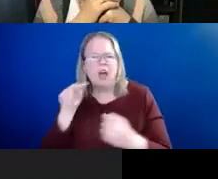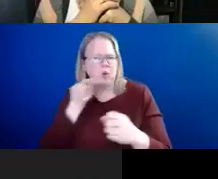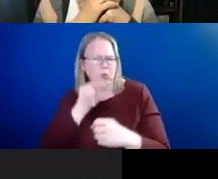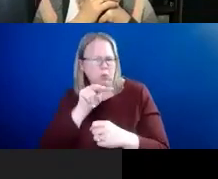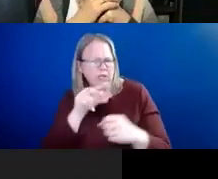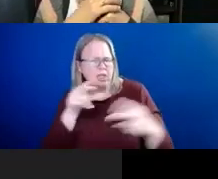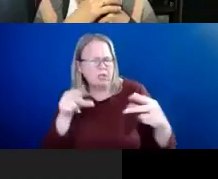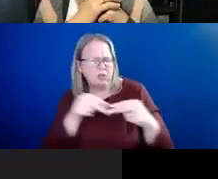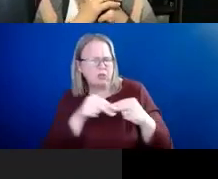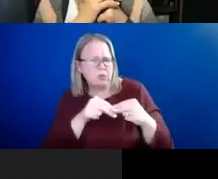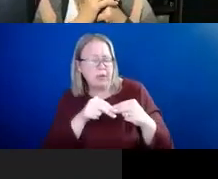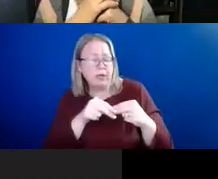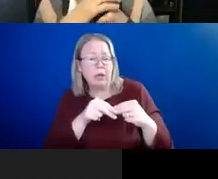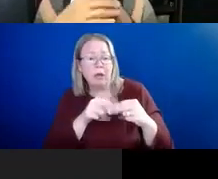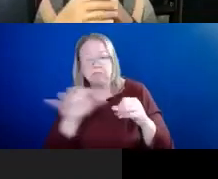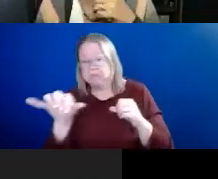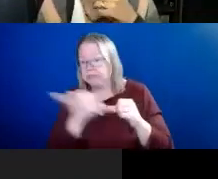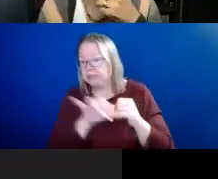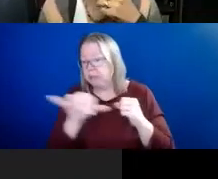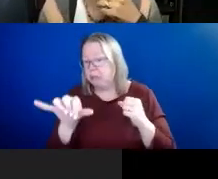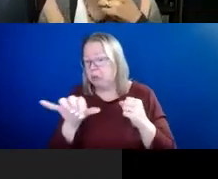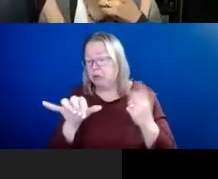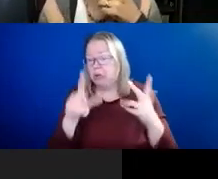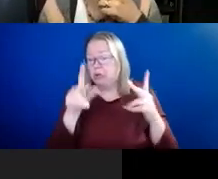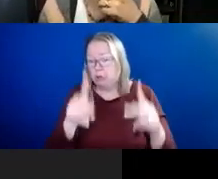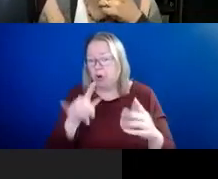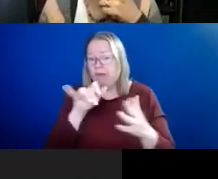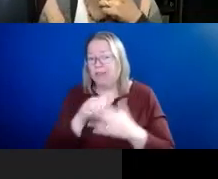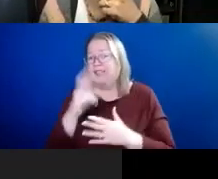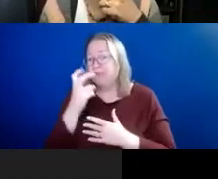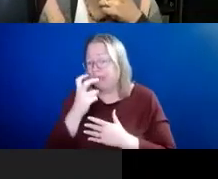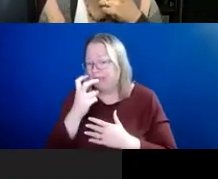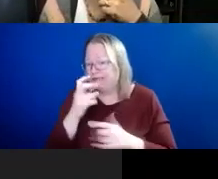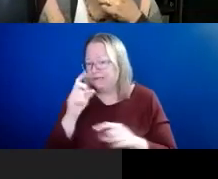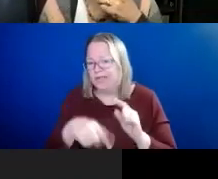they are very similar to a person who is blind and cannot see the screen.